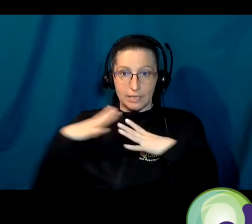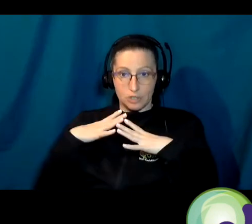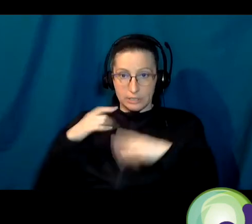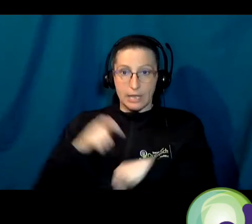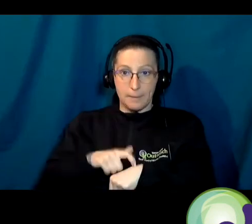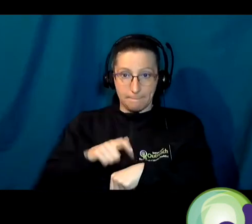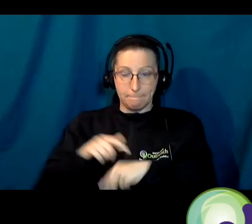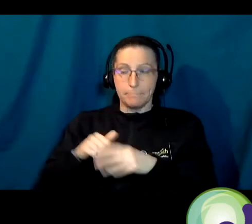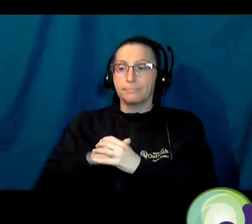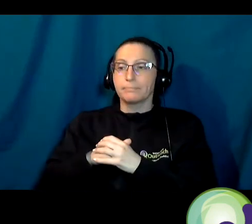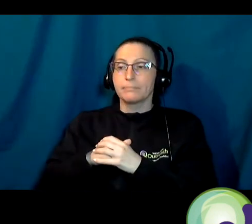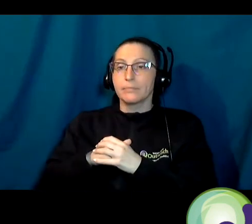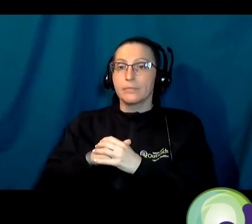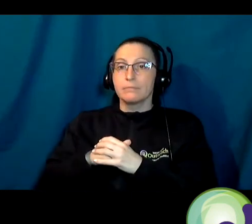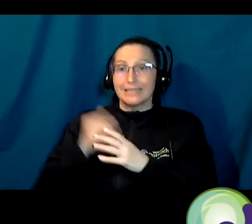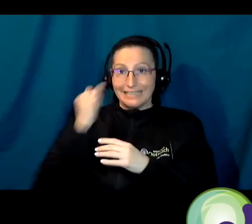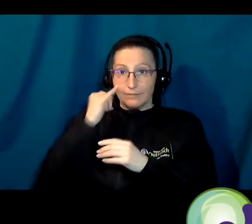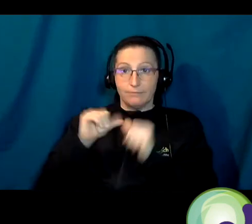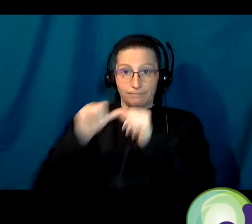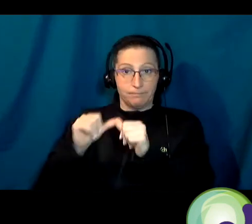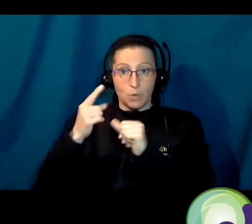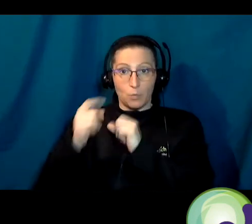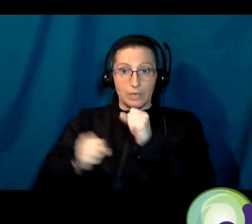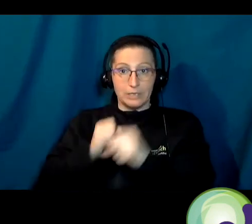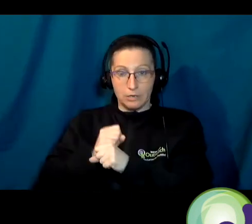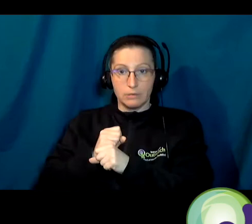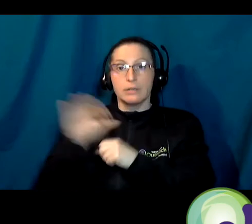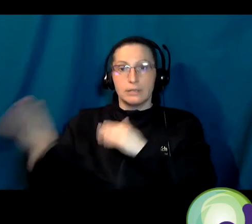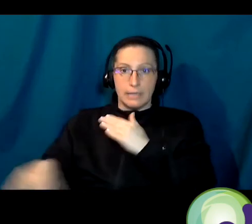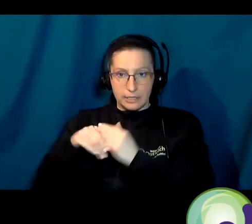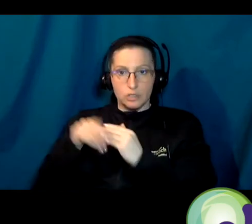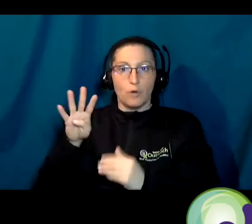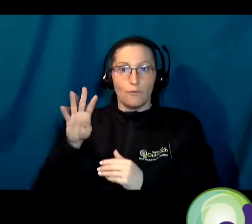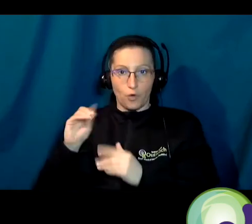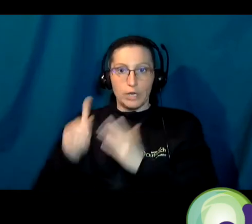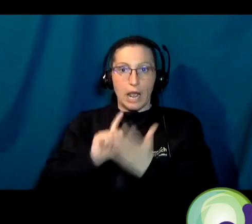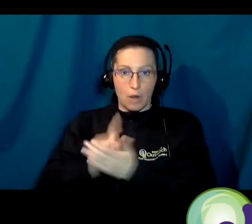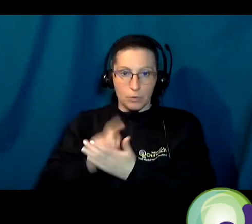use. After a year, they receive another 40 hours of vacation. But then additionally,